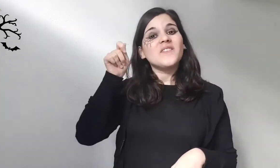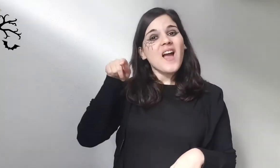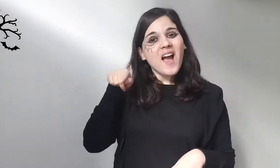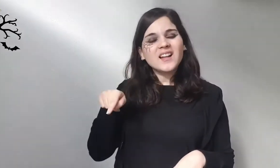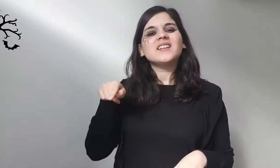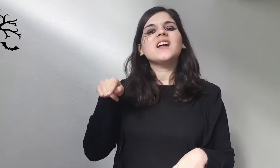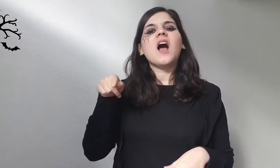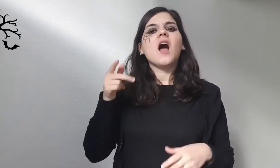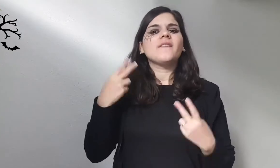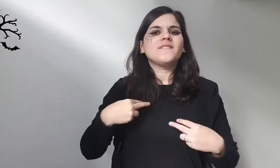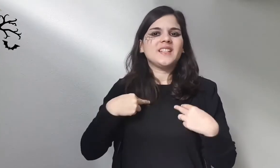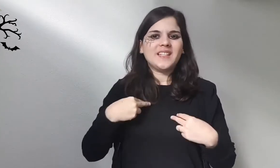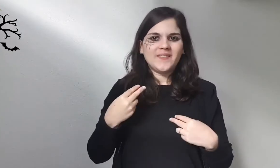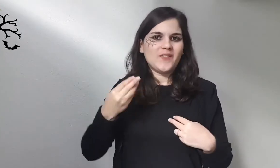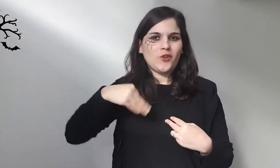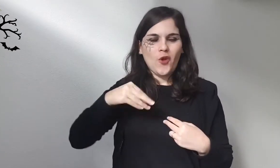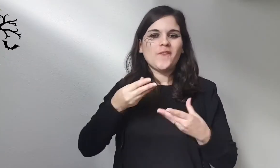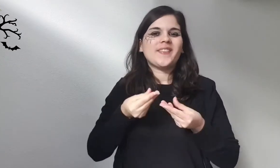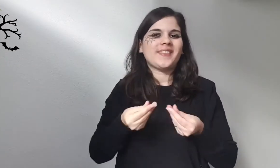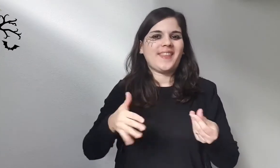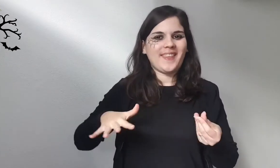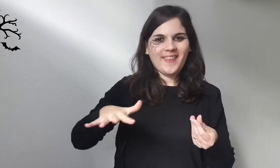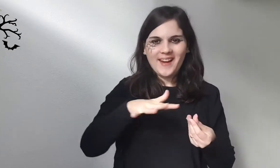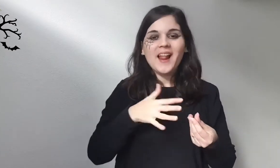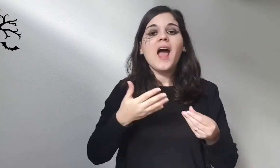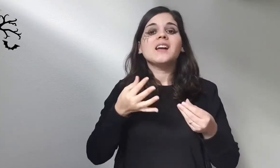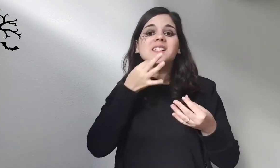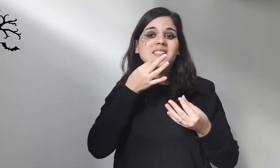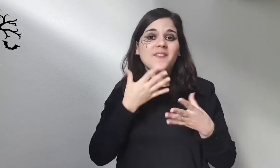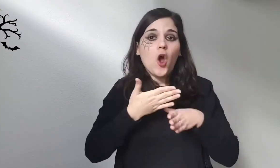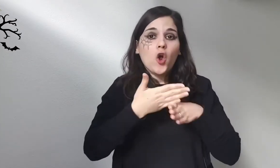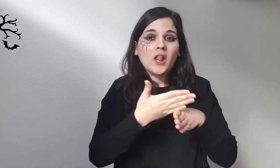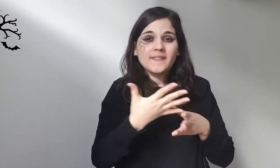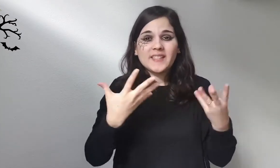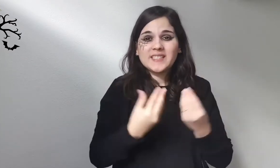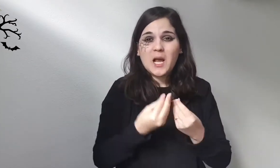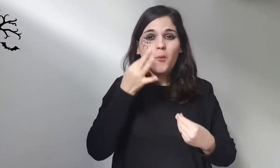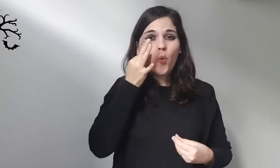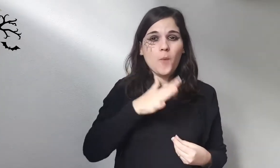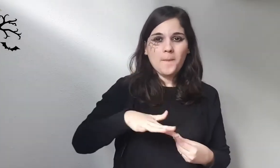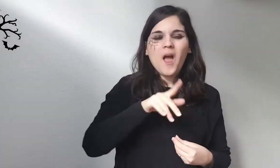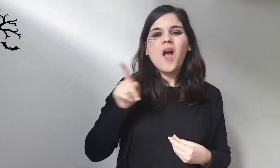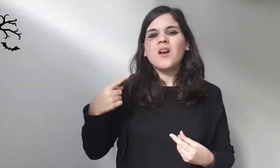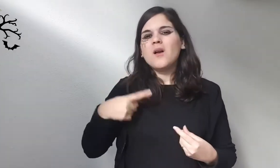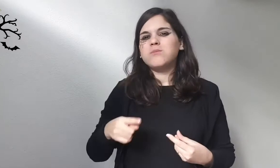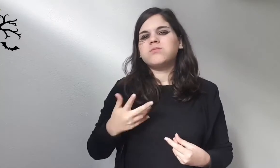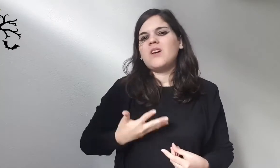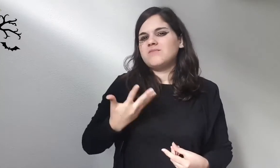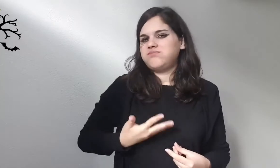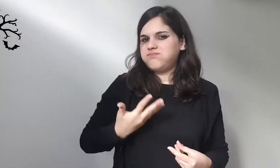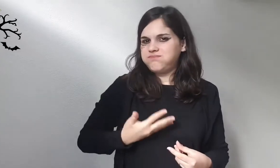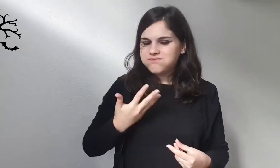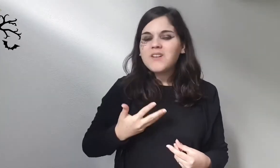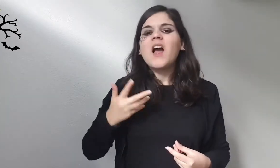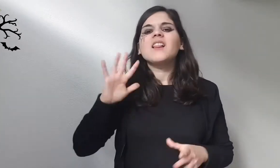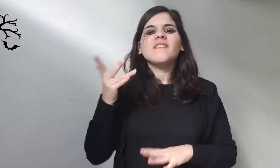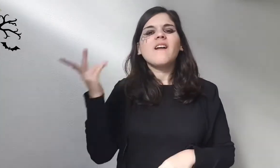who lived on earth and bothered to share it with humans,